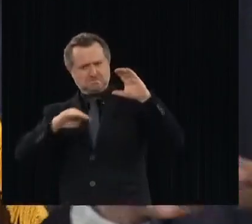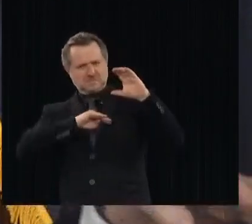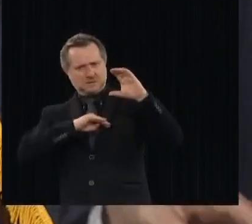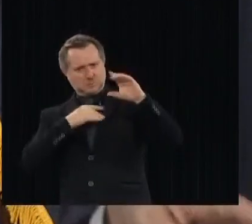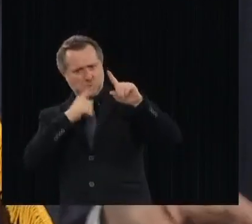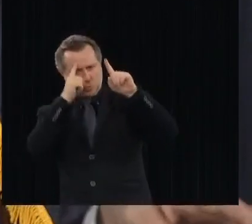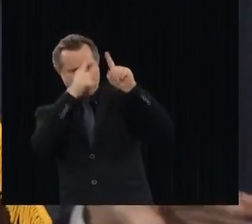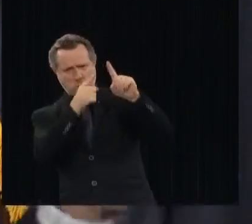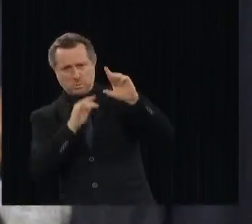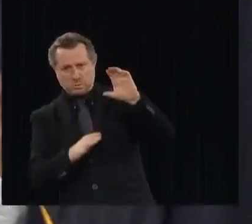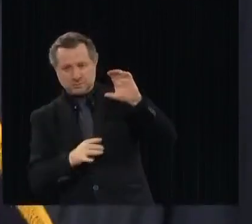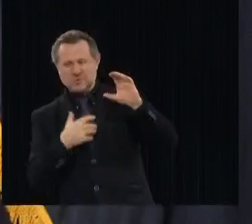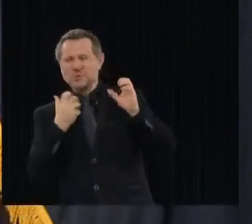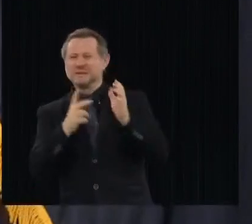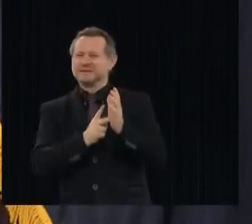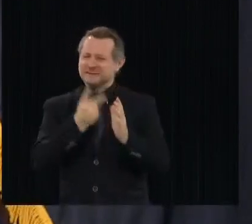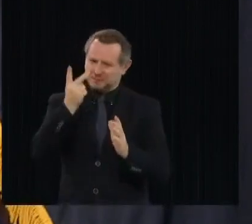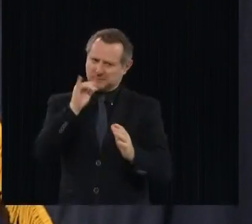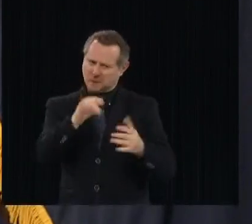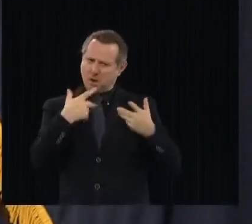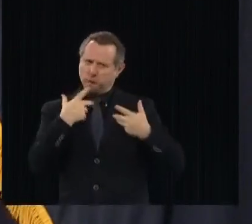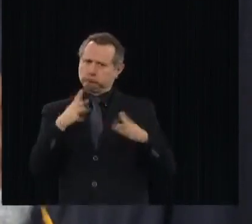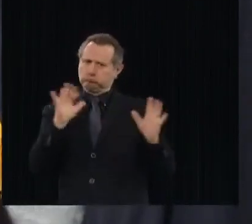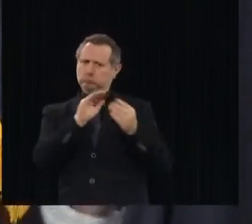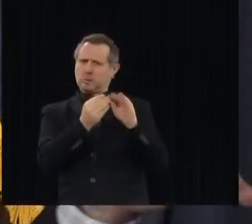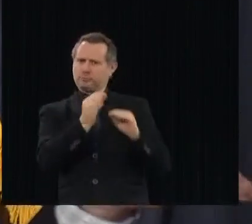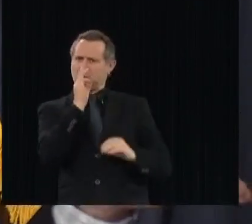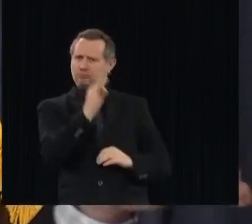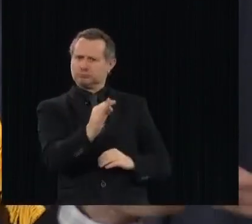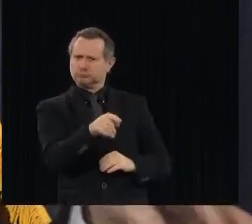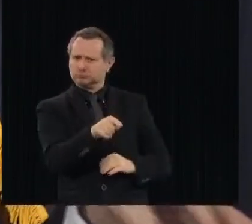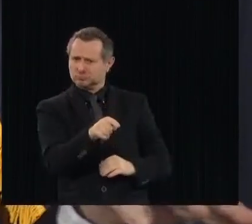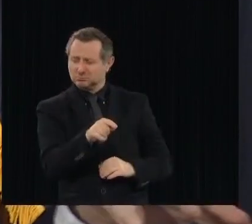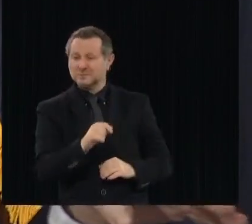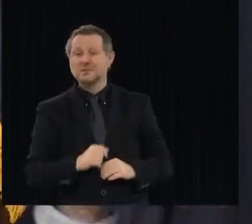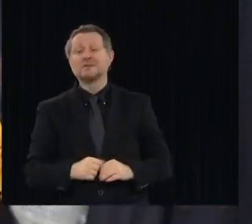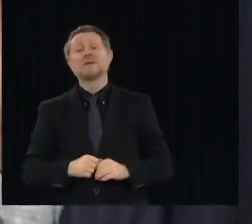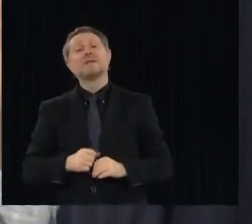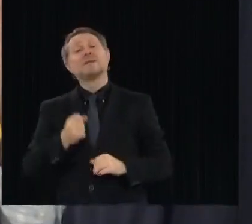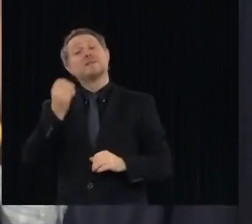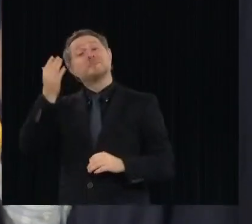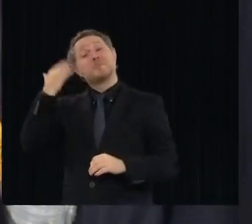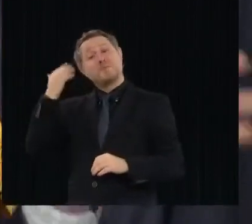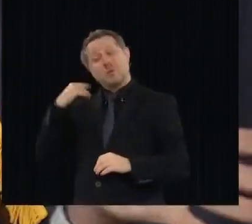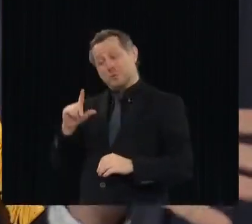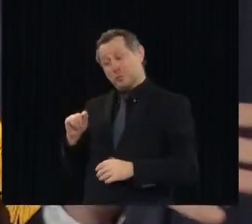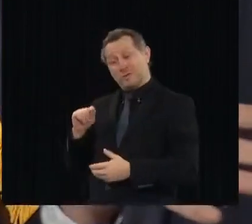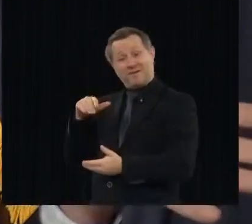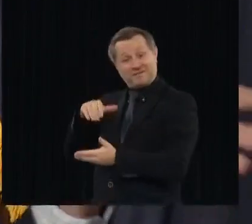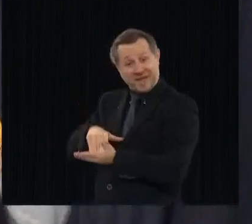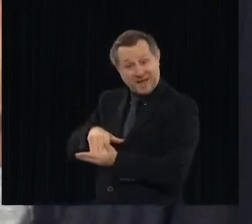WELL, WE ARE 40,000 TODAY, WHICH RETAIL GOAL OF SAYING WE